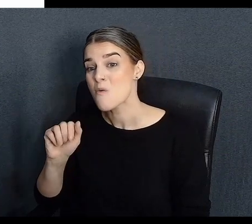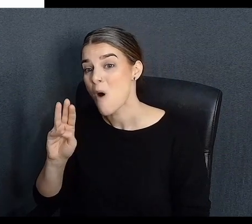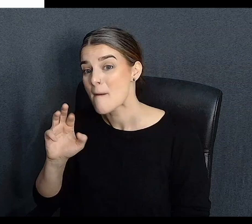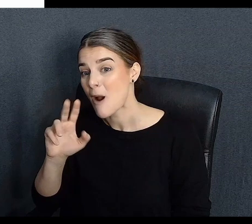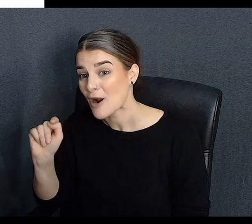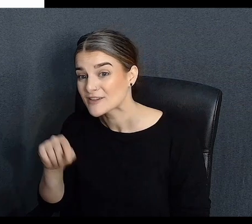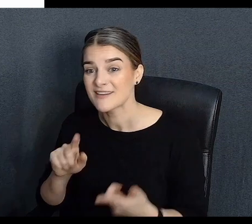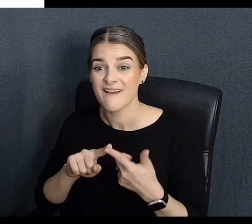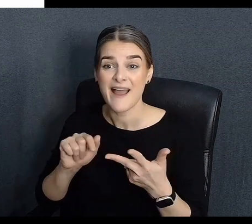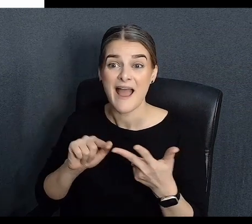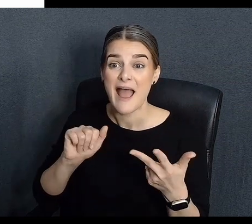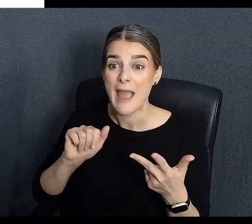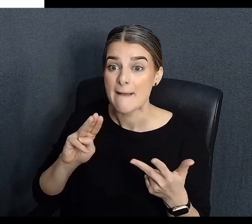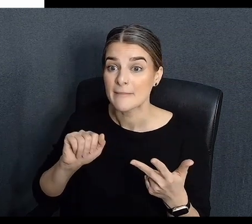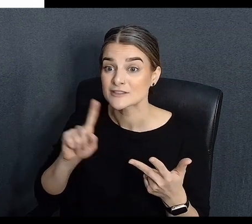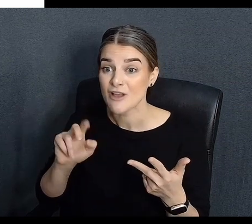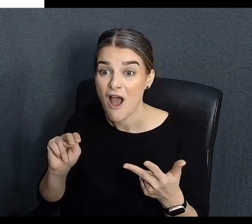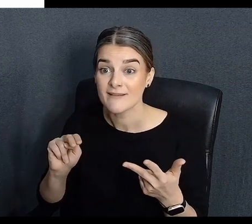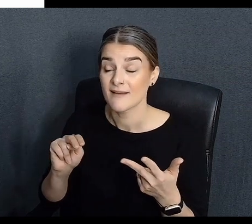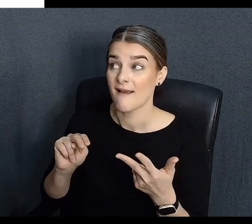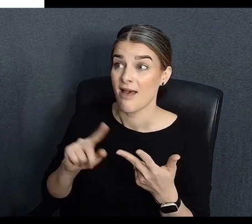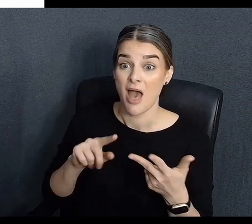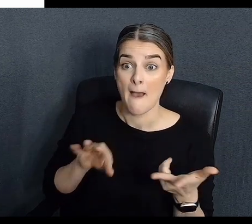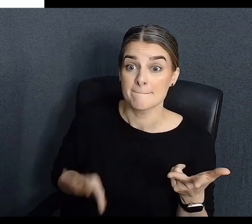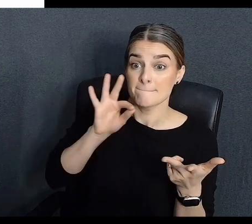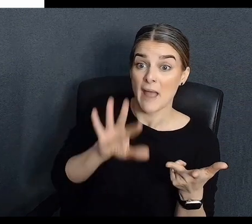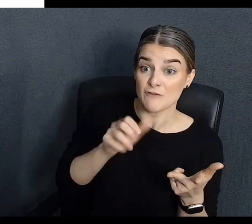and then have insurance reimburse you. That's not really an option.